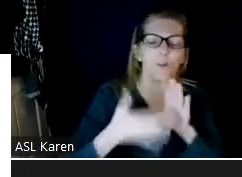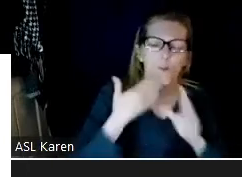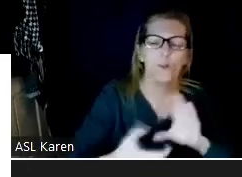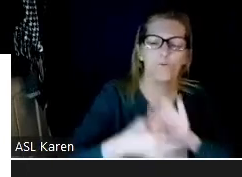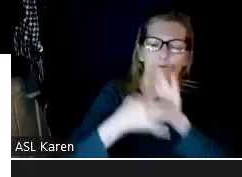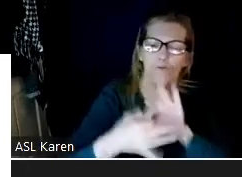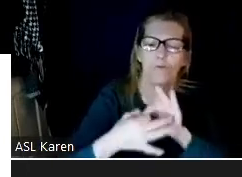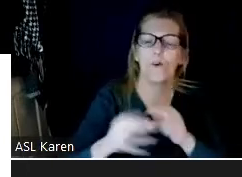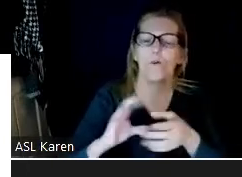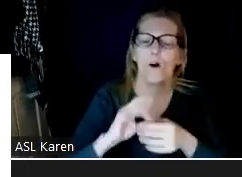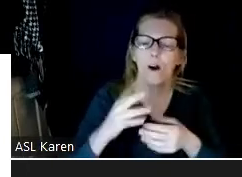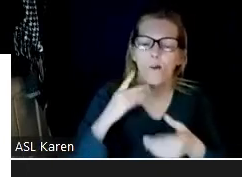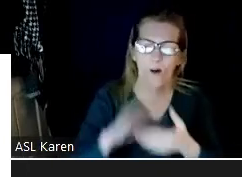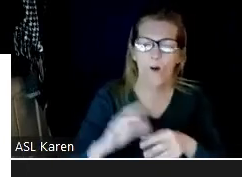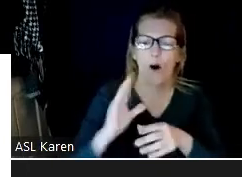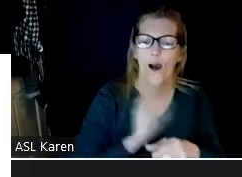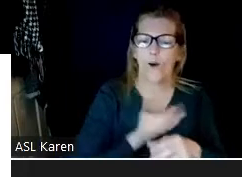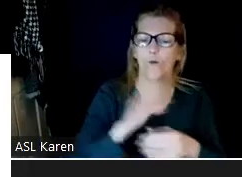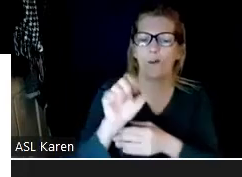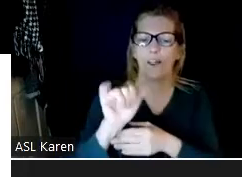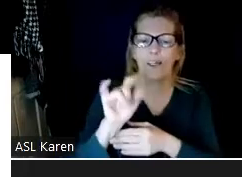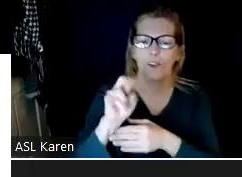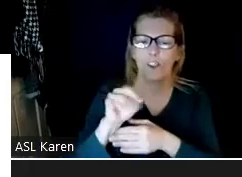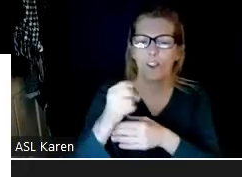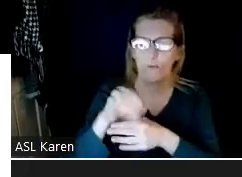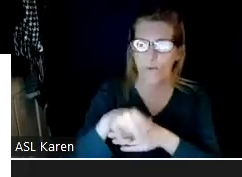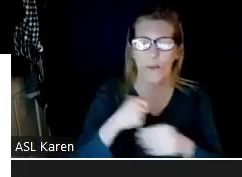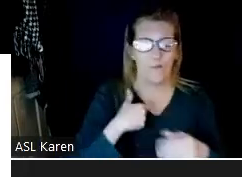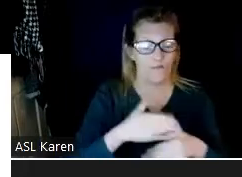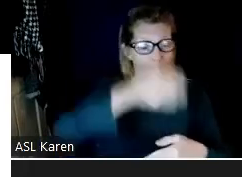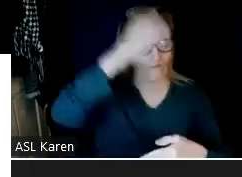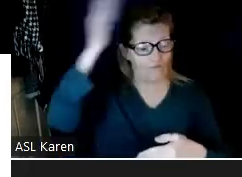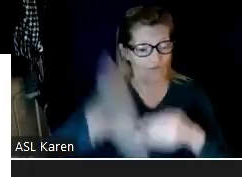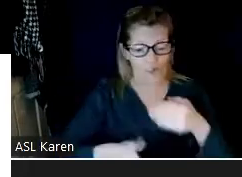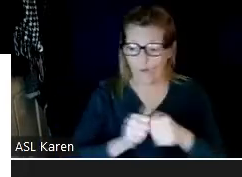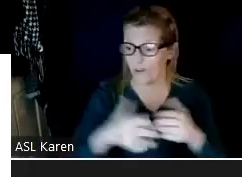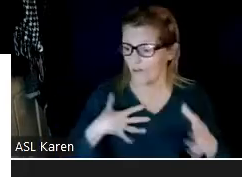15:08:20 So after we've concluded all of our community engagement sessions we will be combining